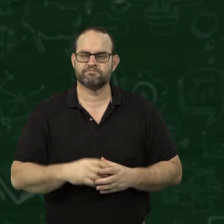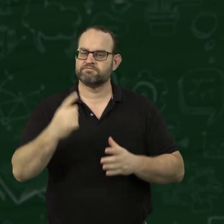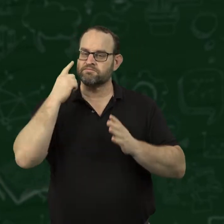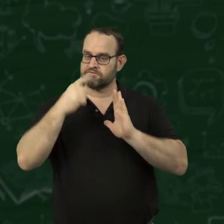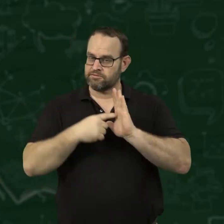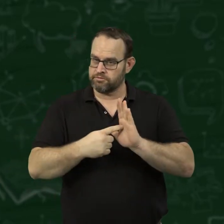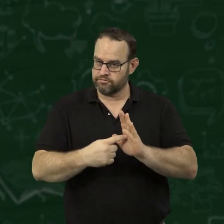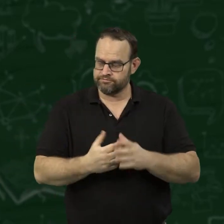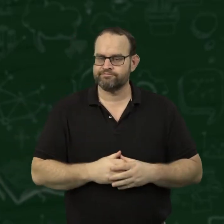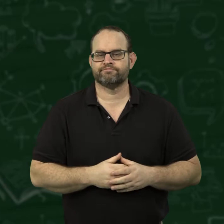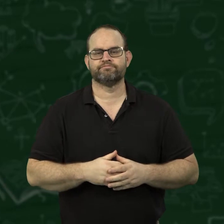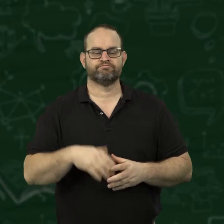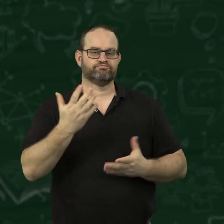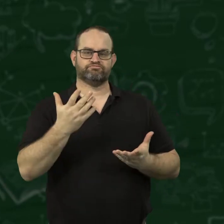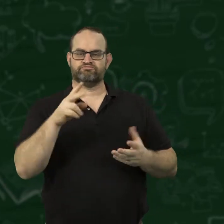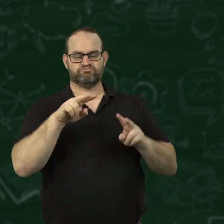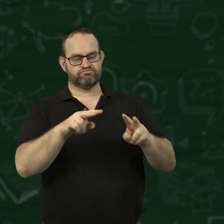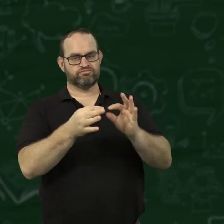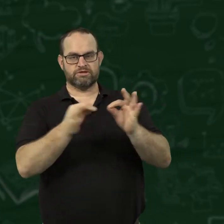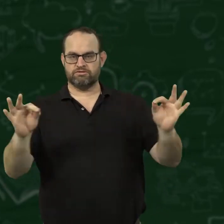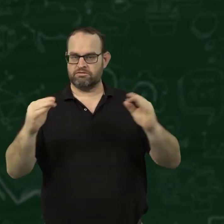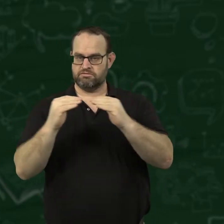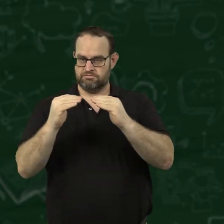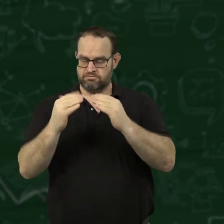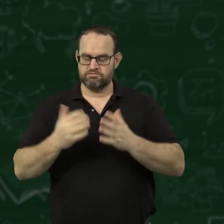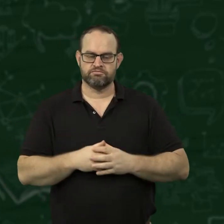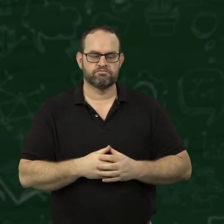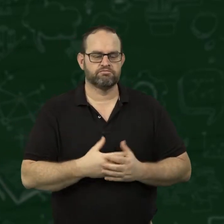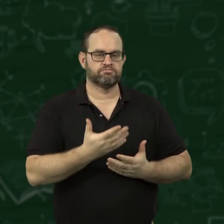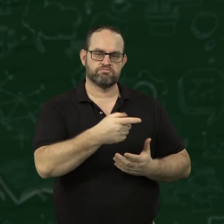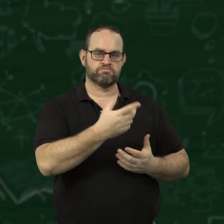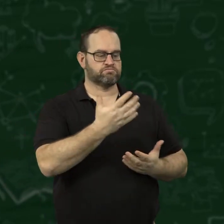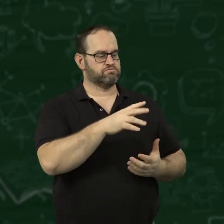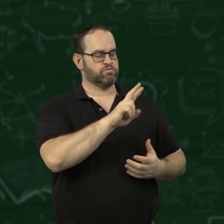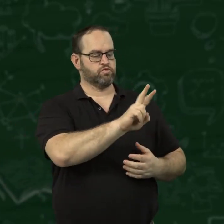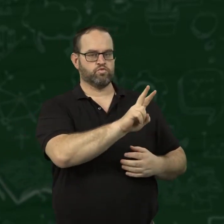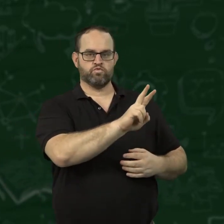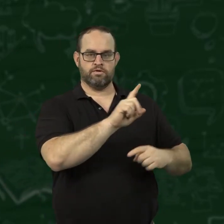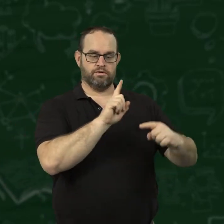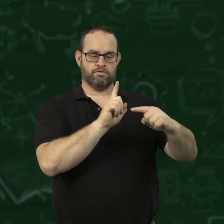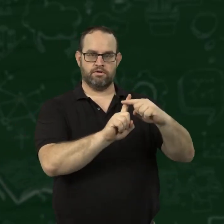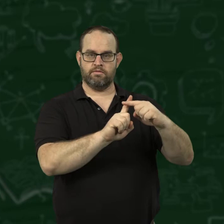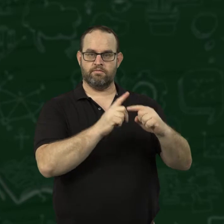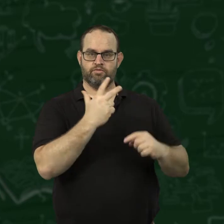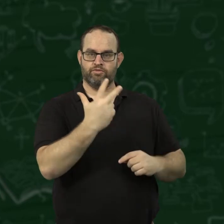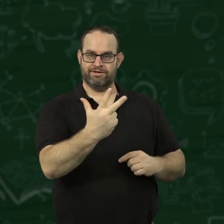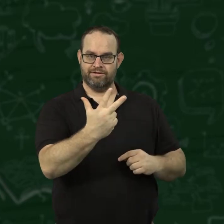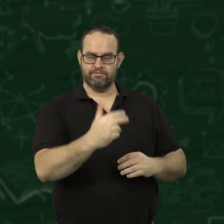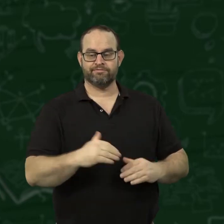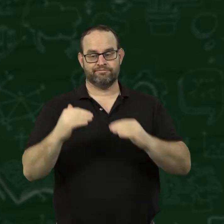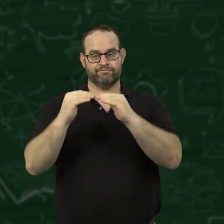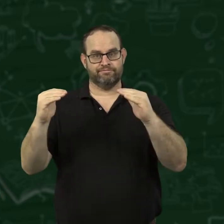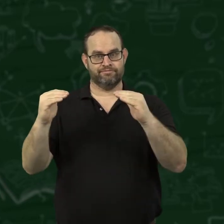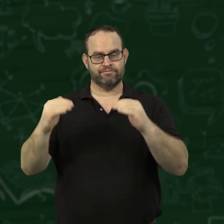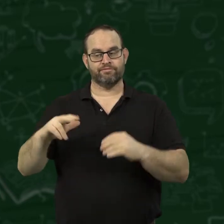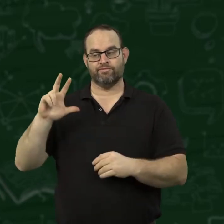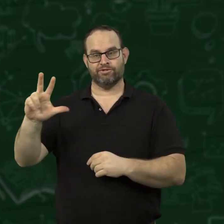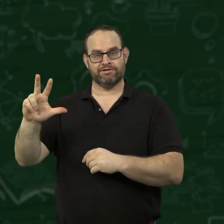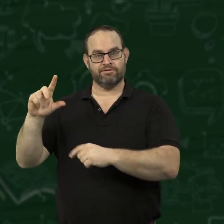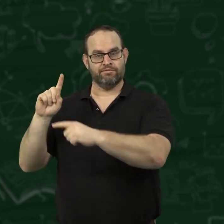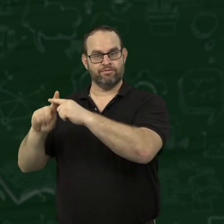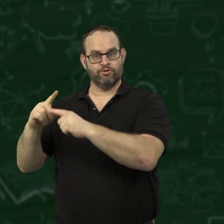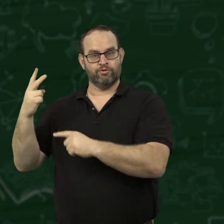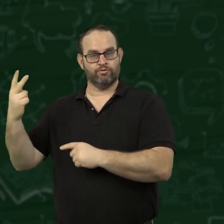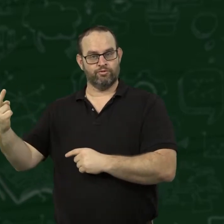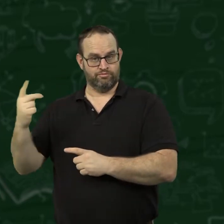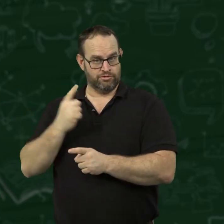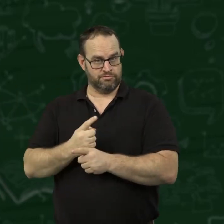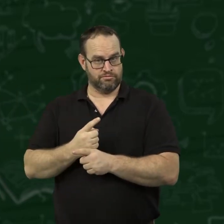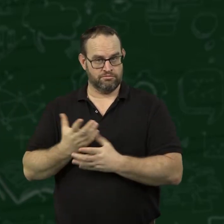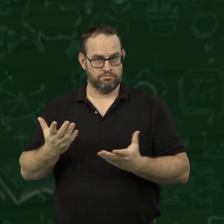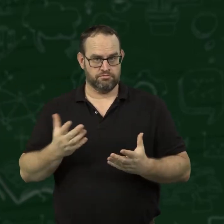For example, the equation 2 + 3 = 3 + 2.